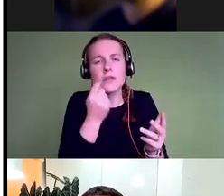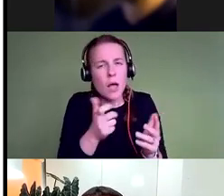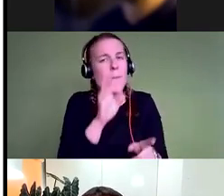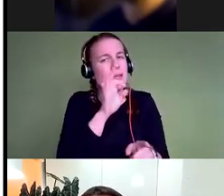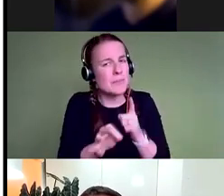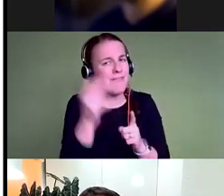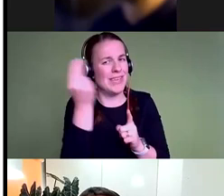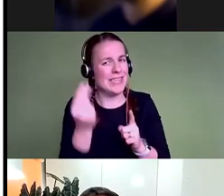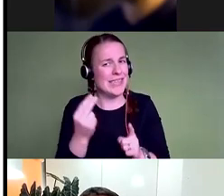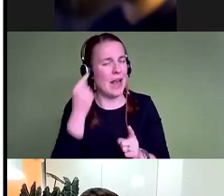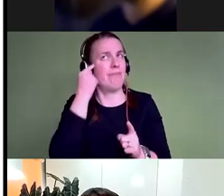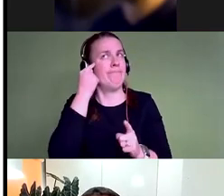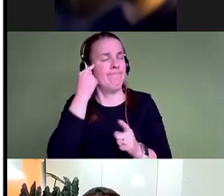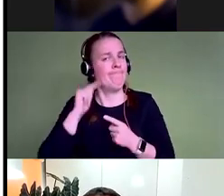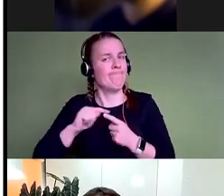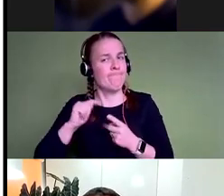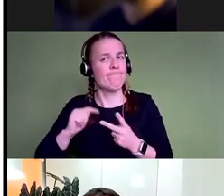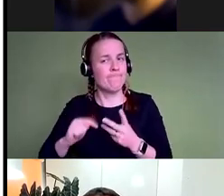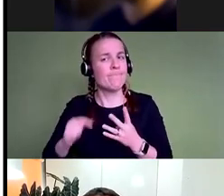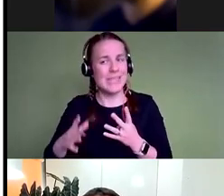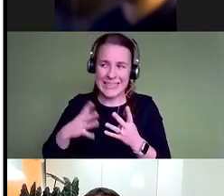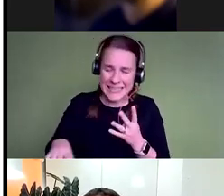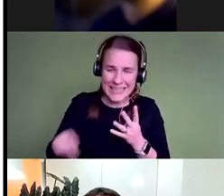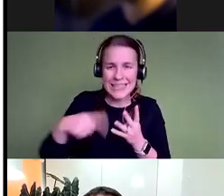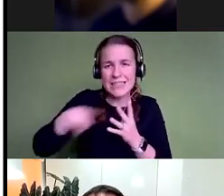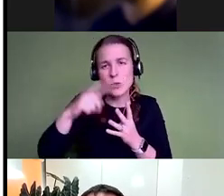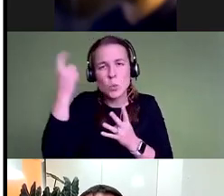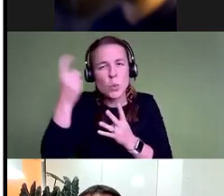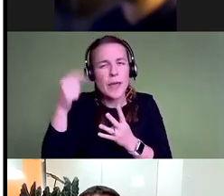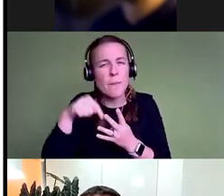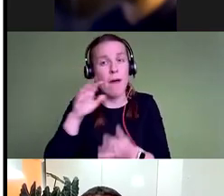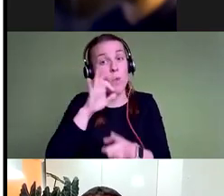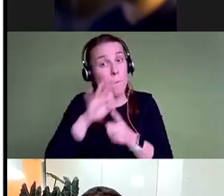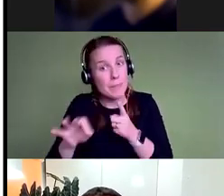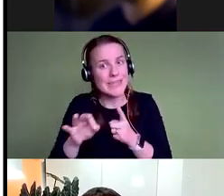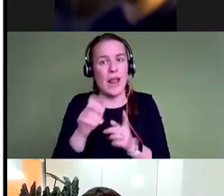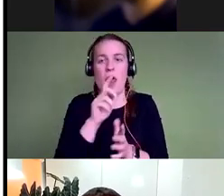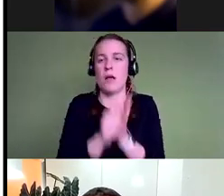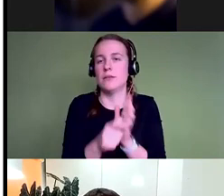12 and 13%, even 15% of the population have some degree of impairment. While many aspects of